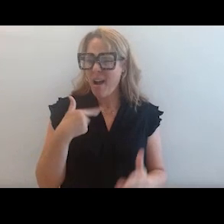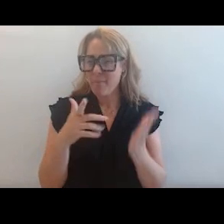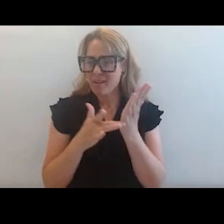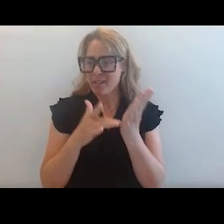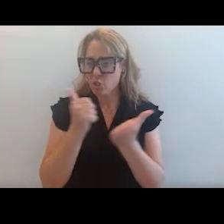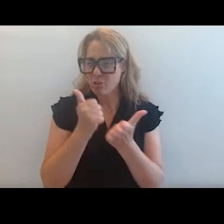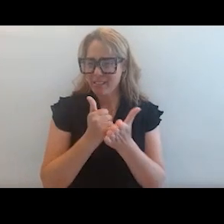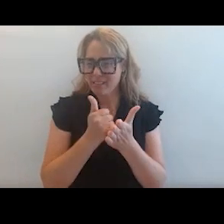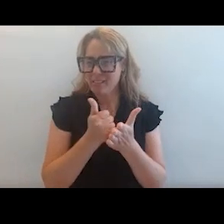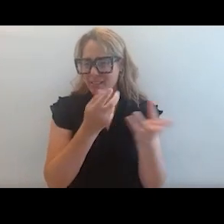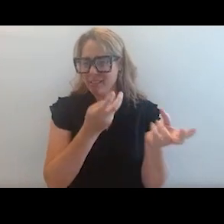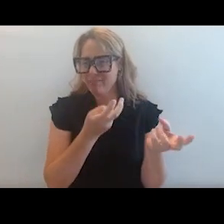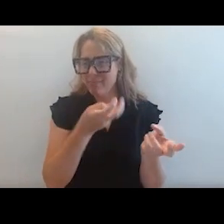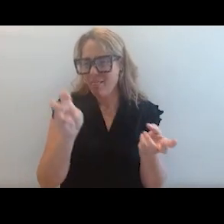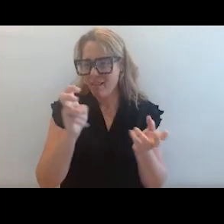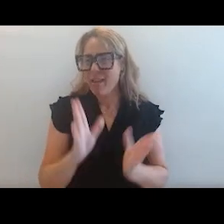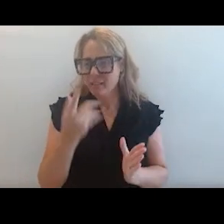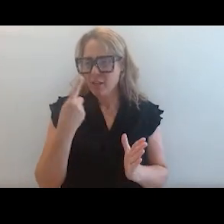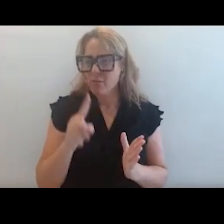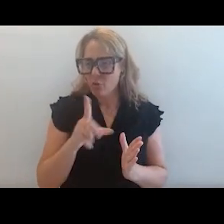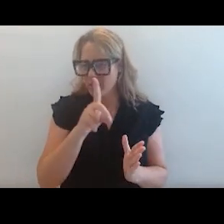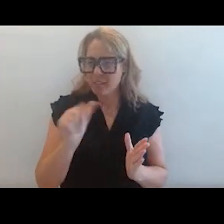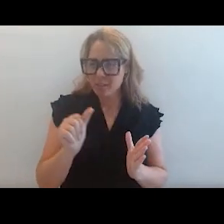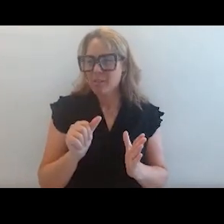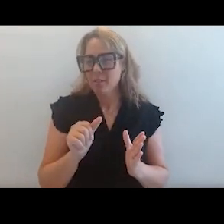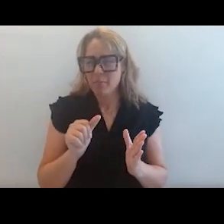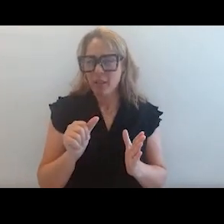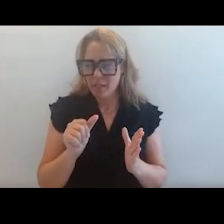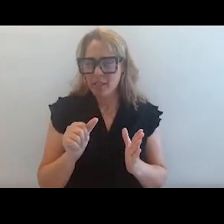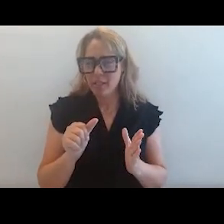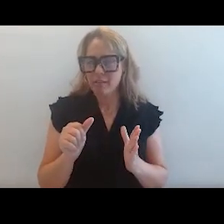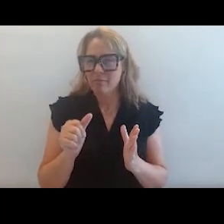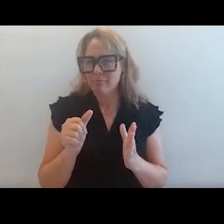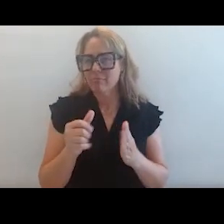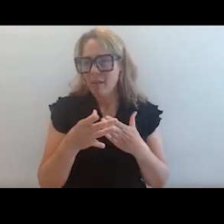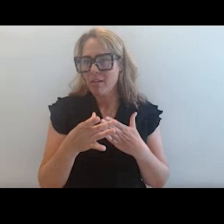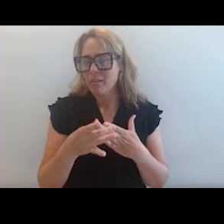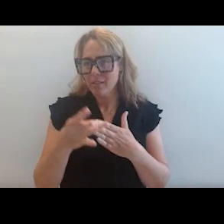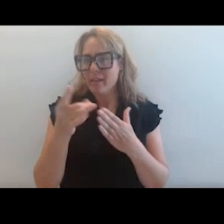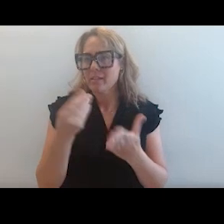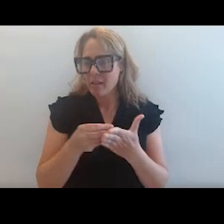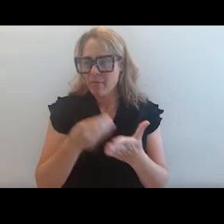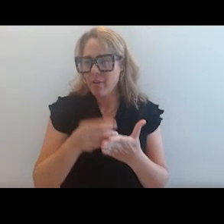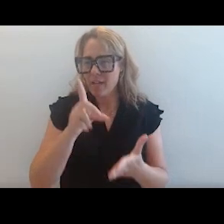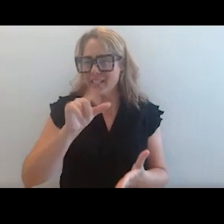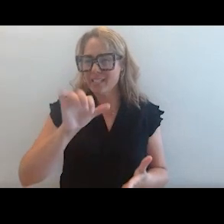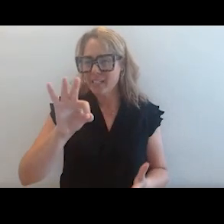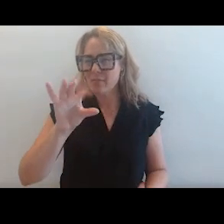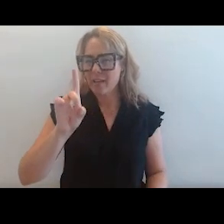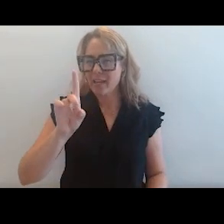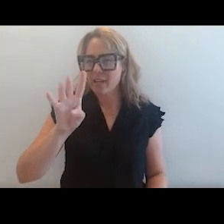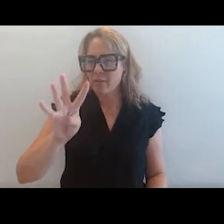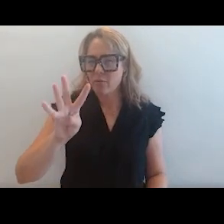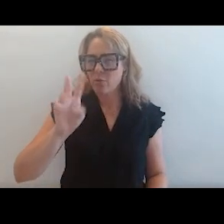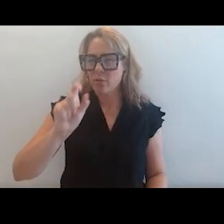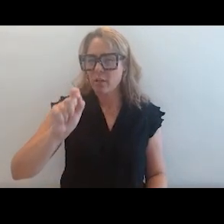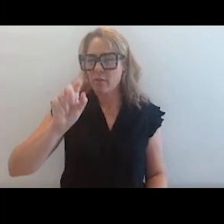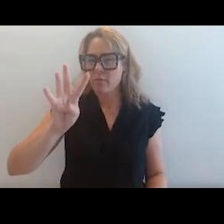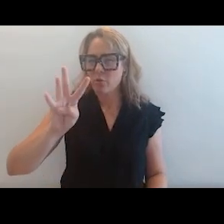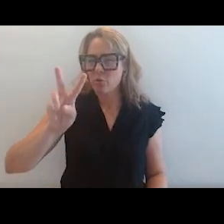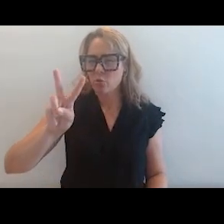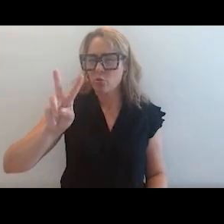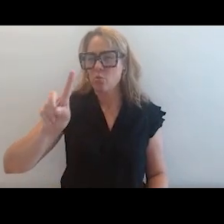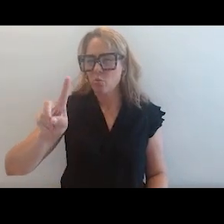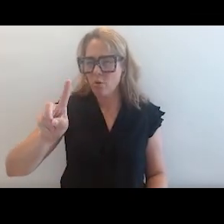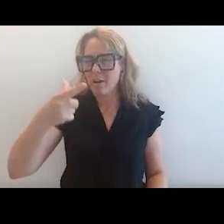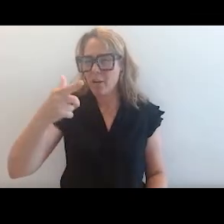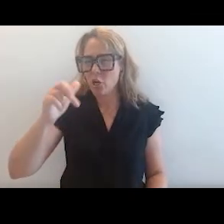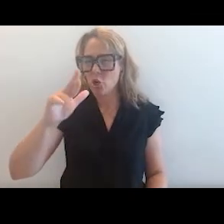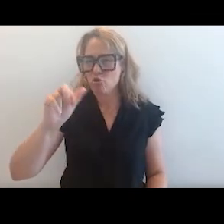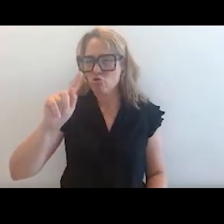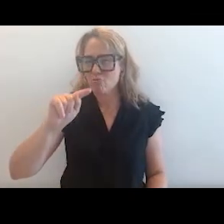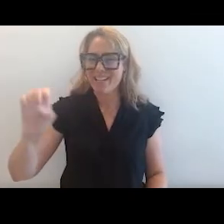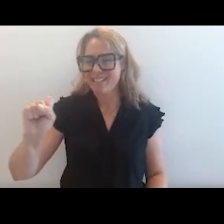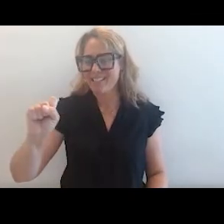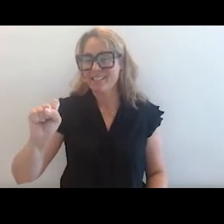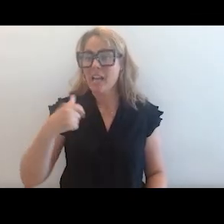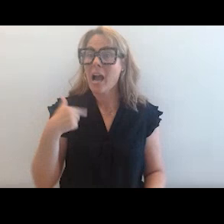the Disability Innovation Fund, or DIF, 84.421F grantees. I’m also joined by Rachel Hatfield,